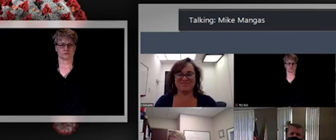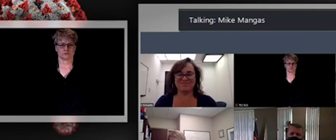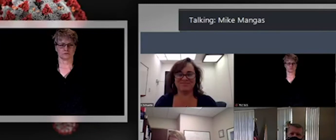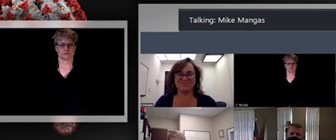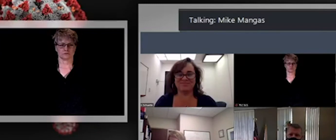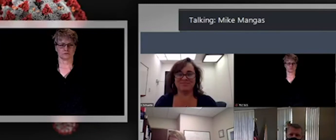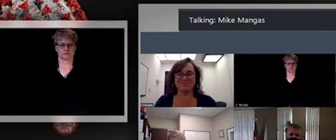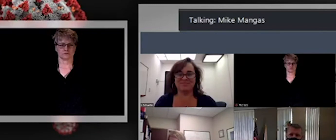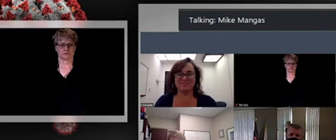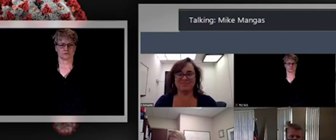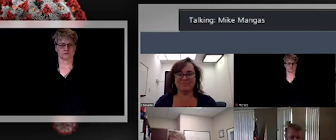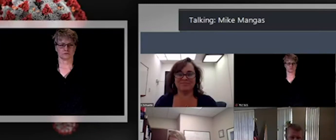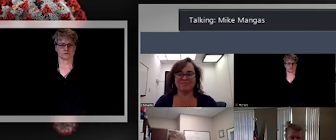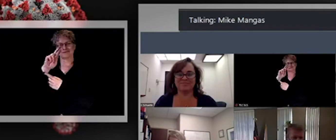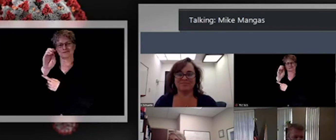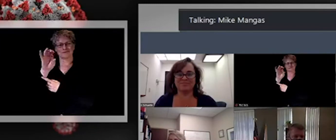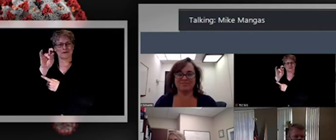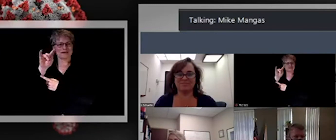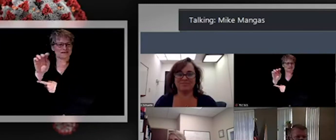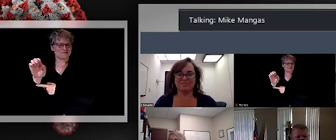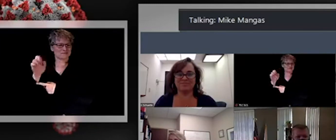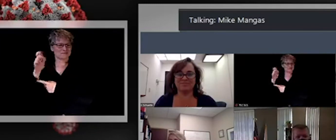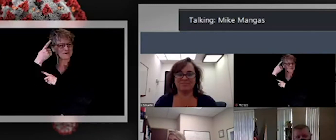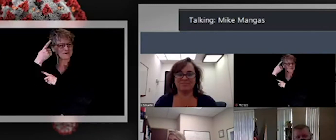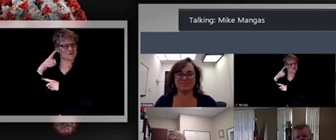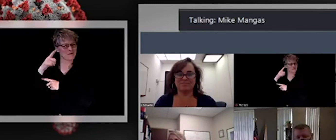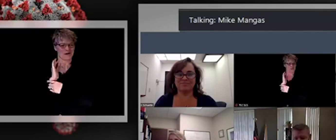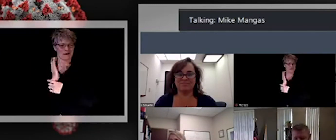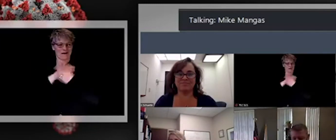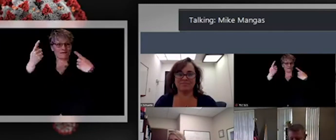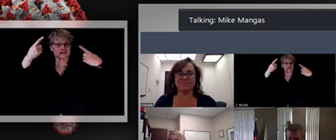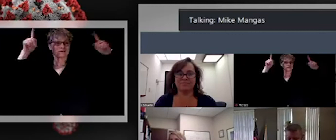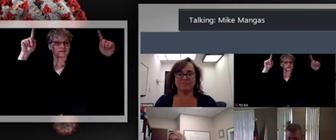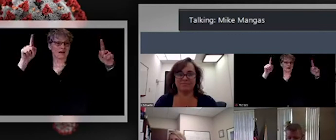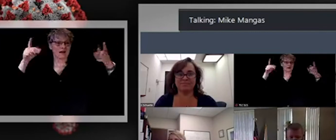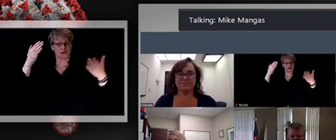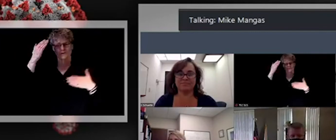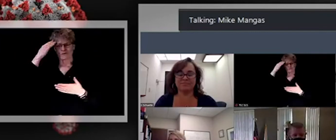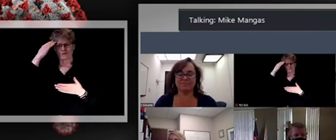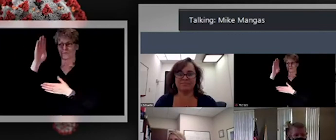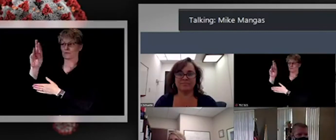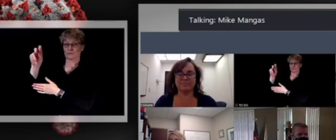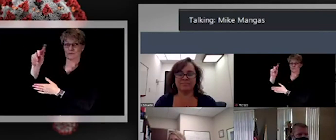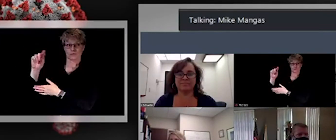but we see a place like Butte County that's like 4 or 5 times and roughly the same population